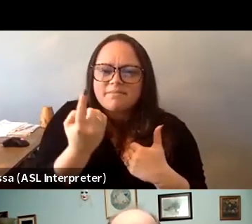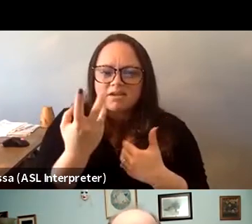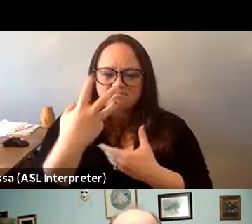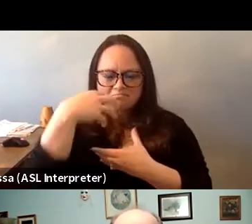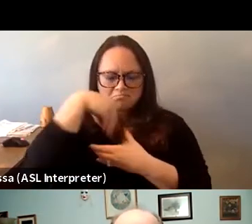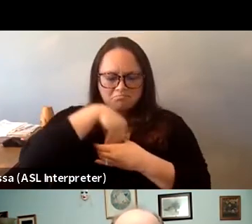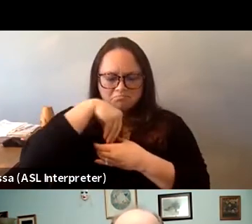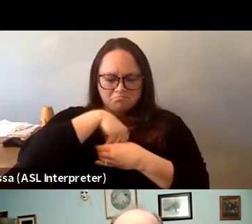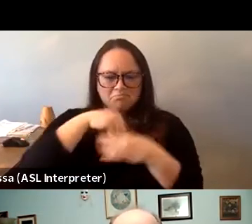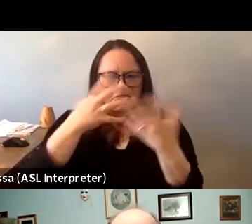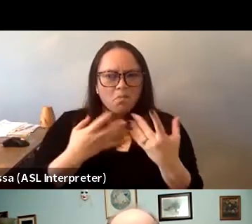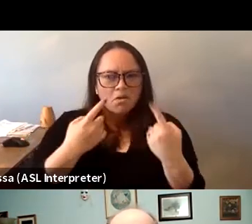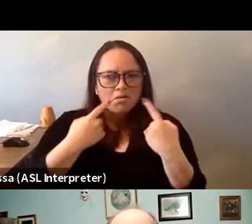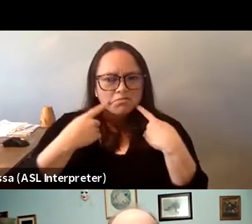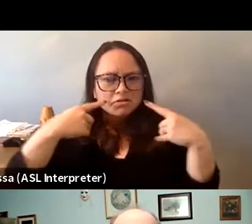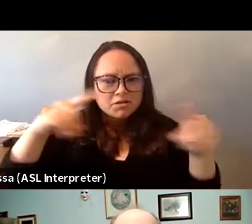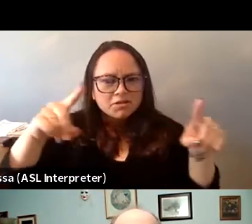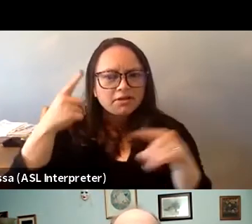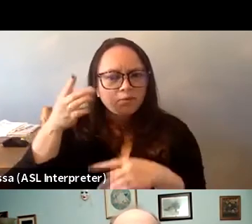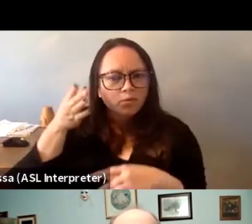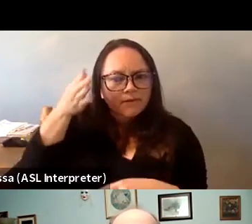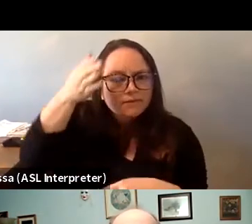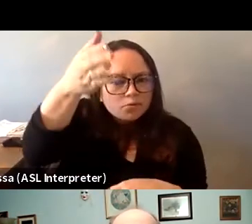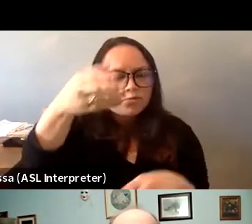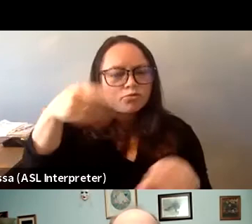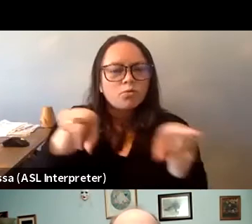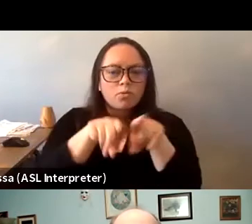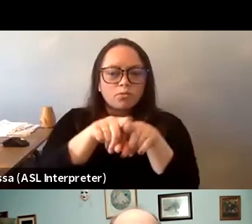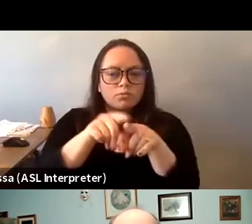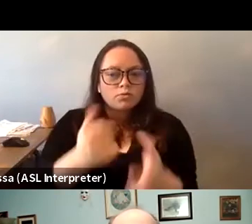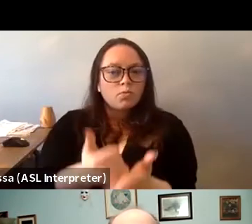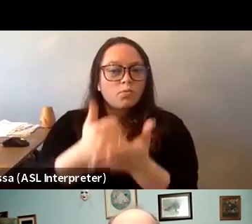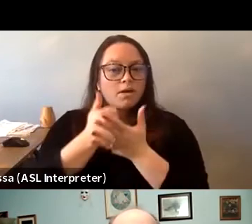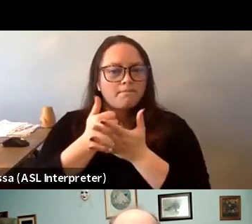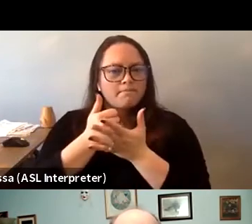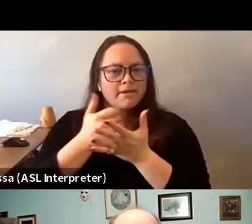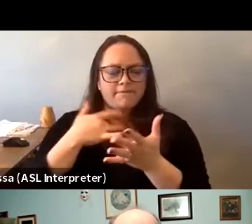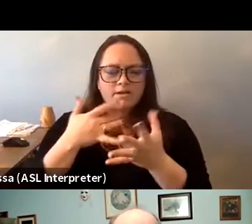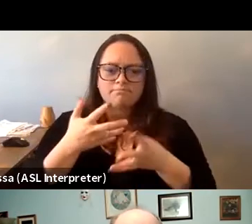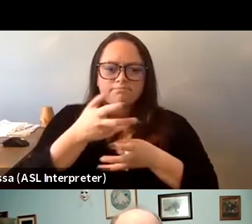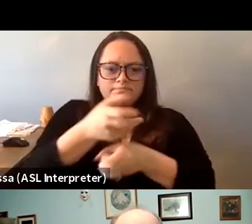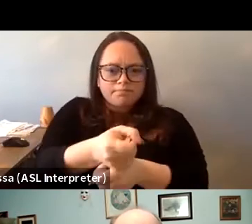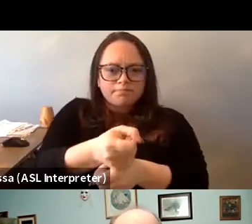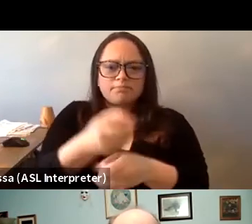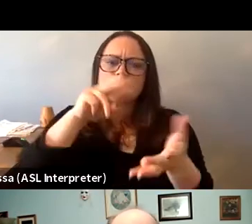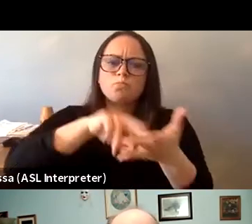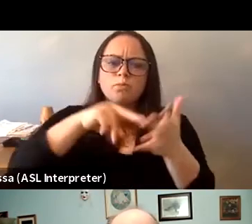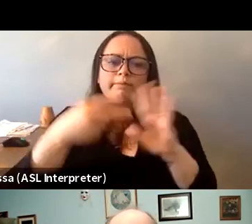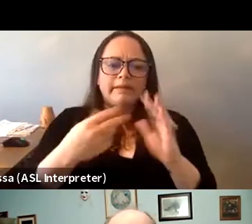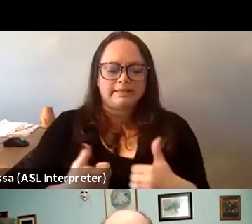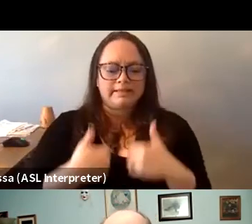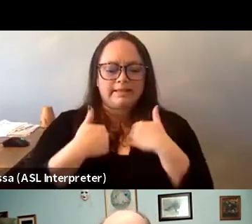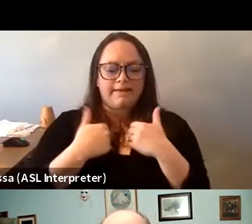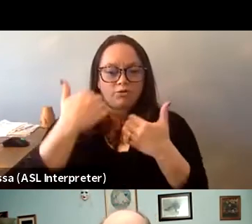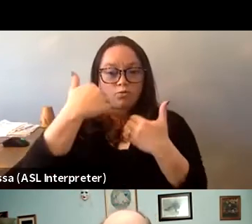myself in the future and to gain confidence on what is it like to have an intellectual disability and to also gain confidence on